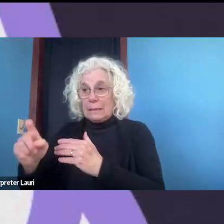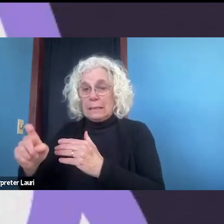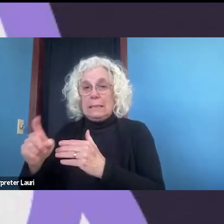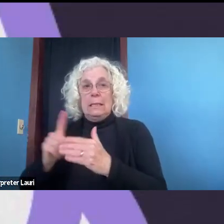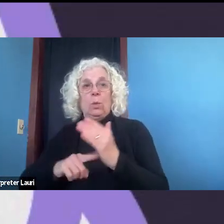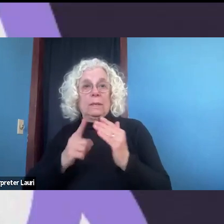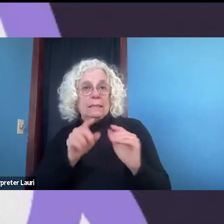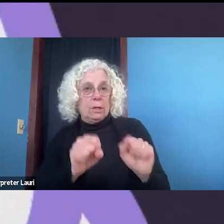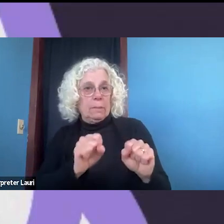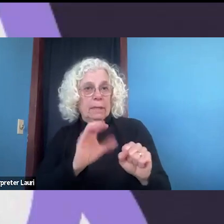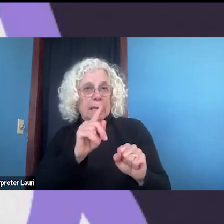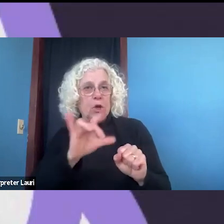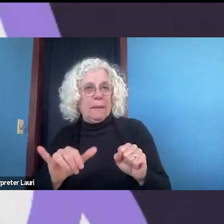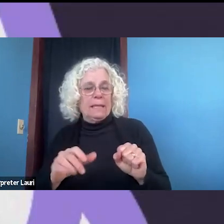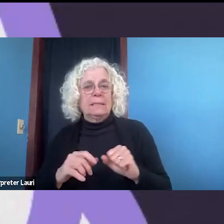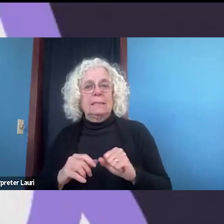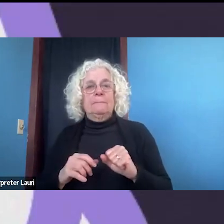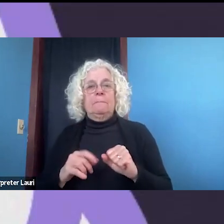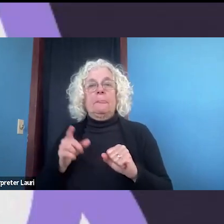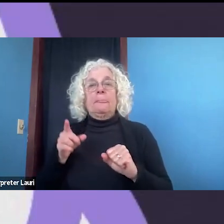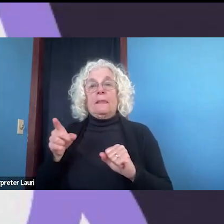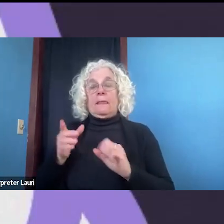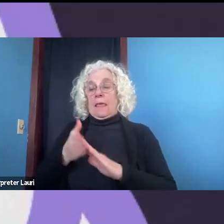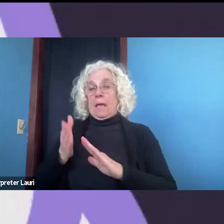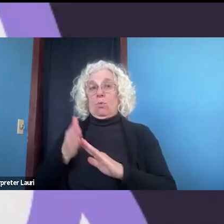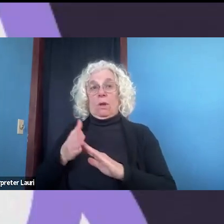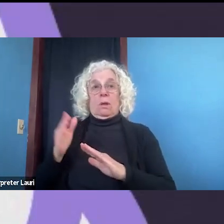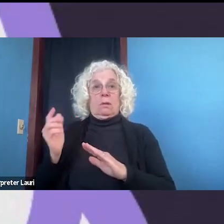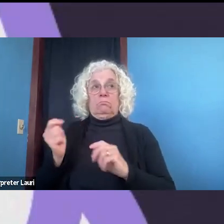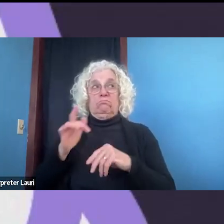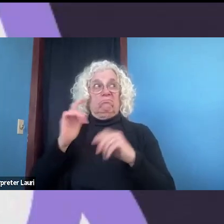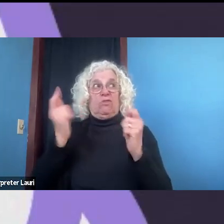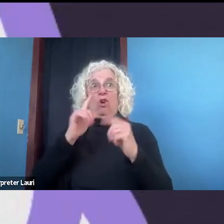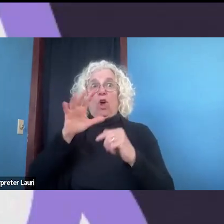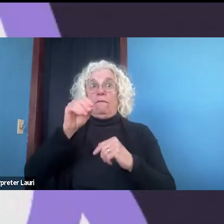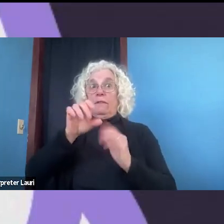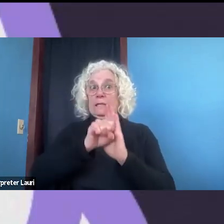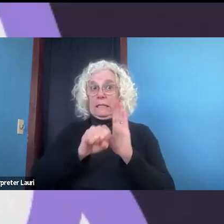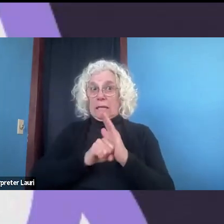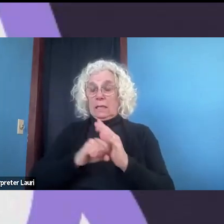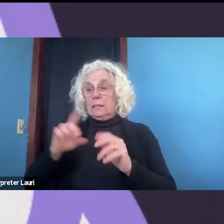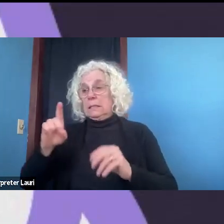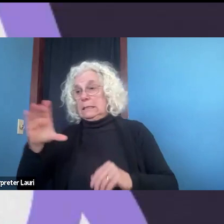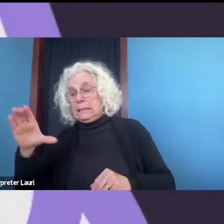Today, we know local agencies operate in all 50 states, as well as Washington DC and Puerto Rico.